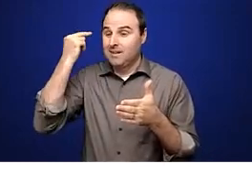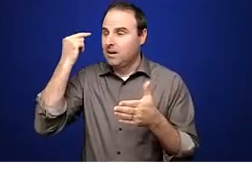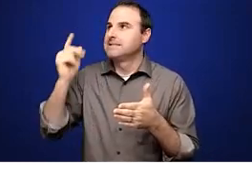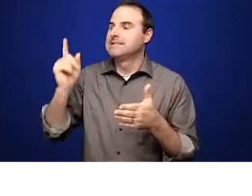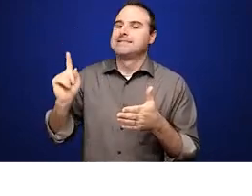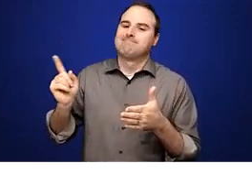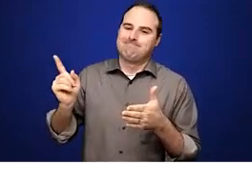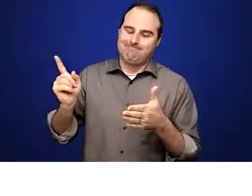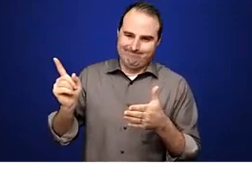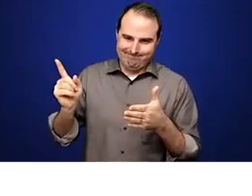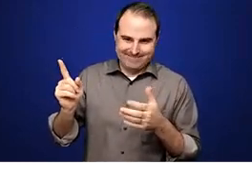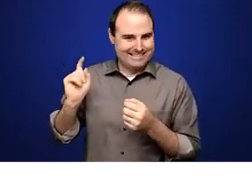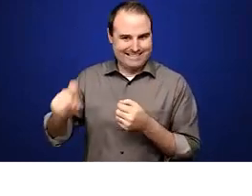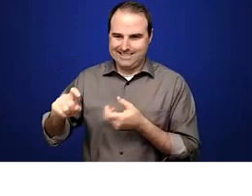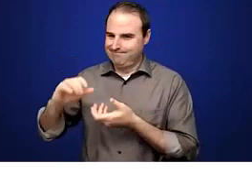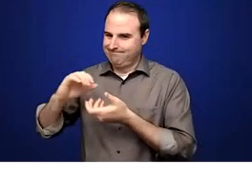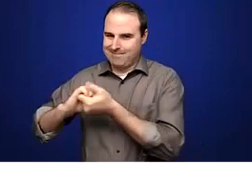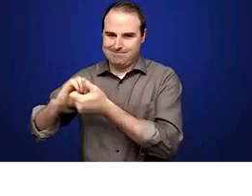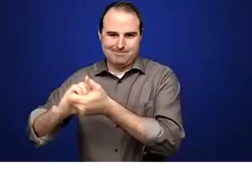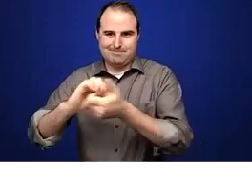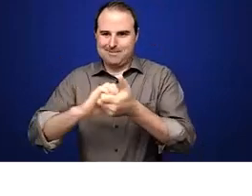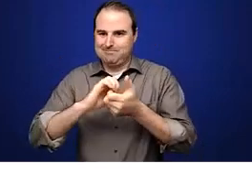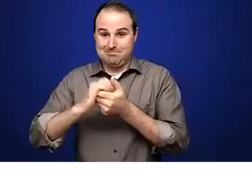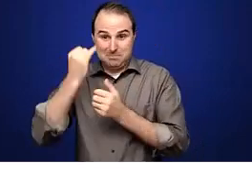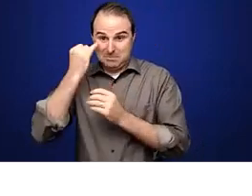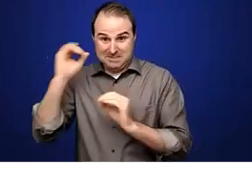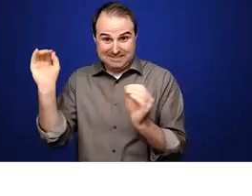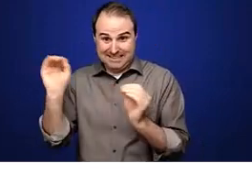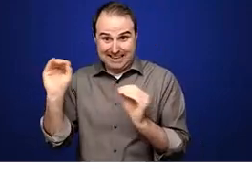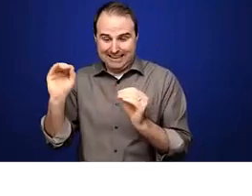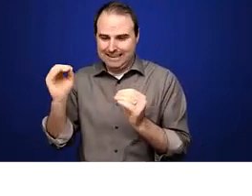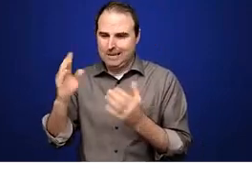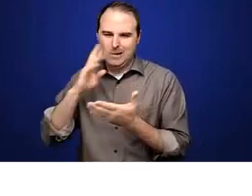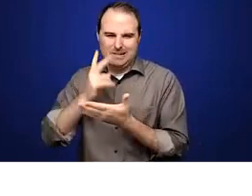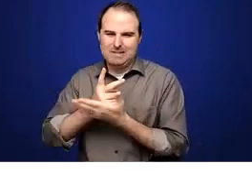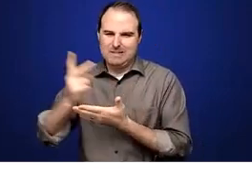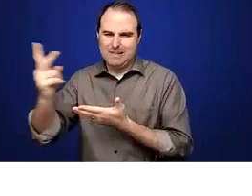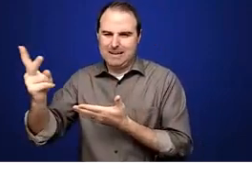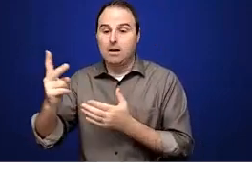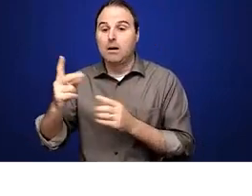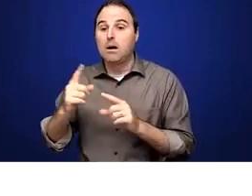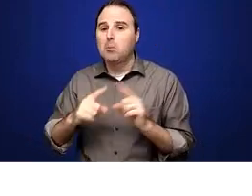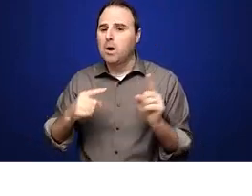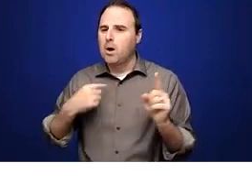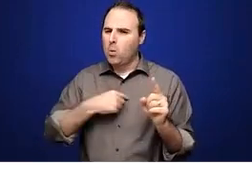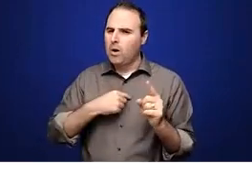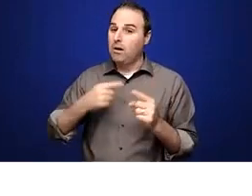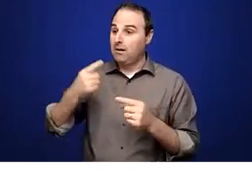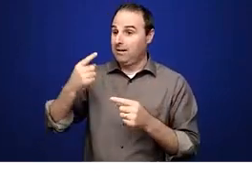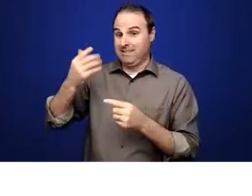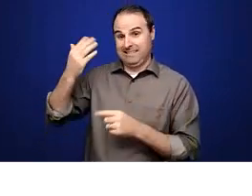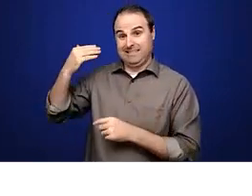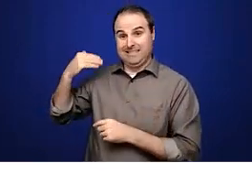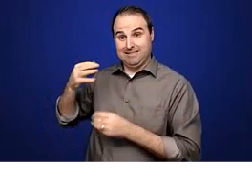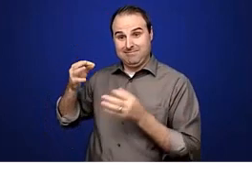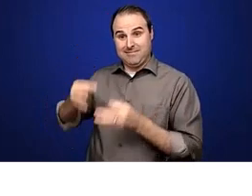But what had actually pushed us to build partnerships in the first place? Now, the initial impetus actually